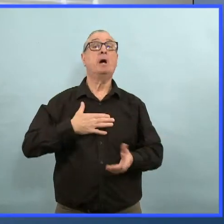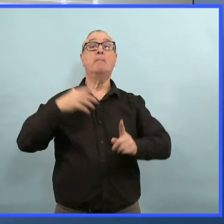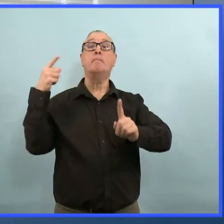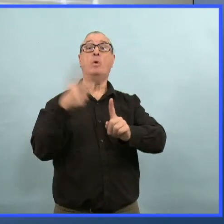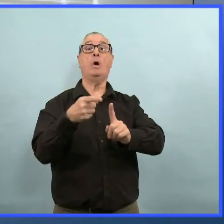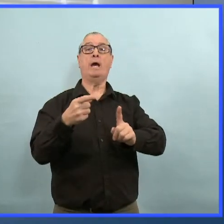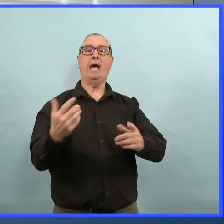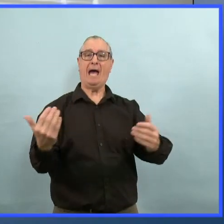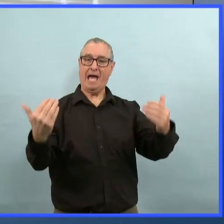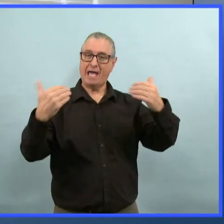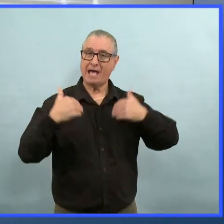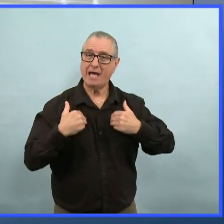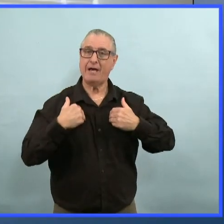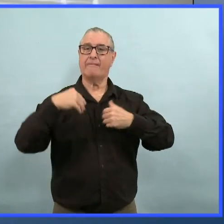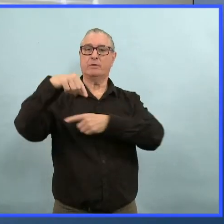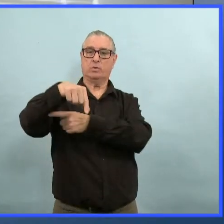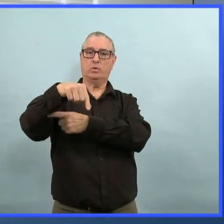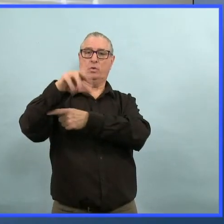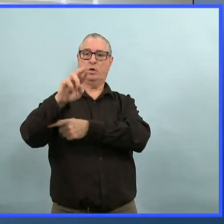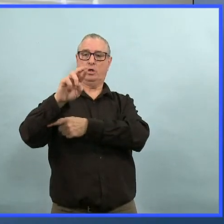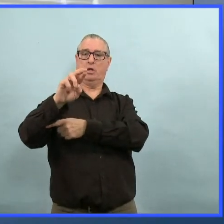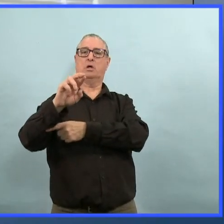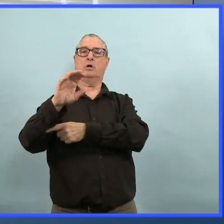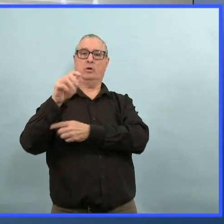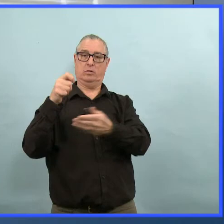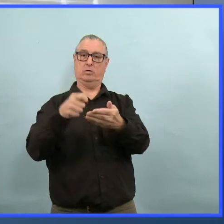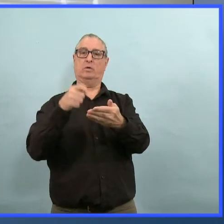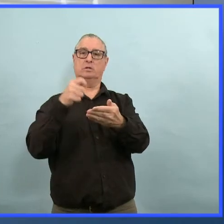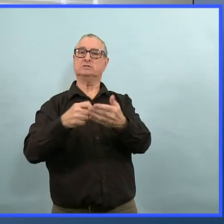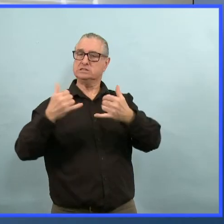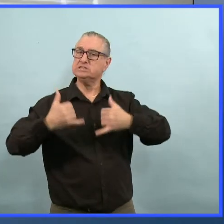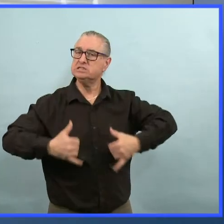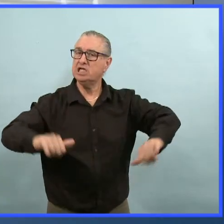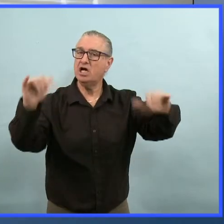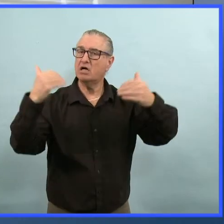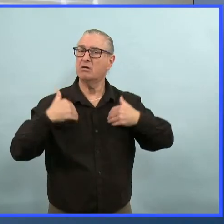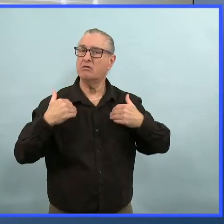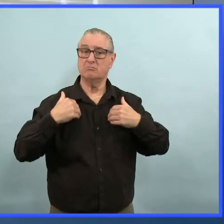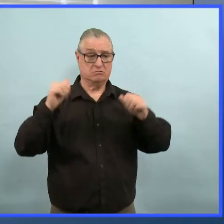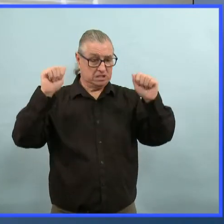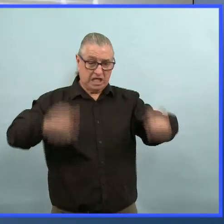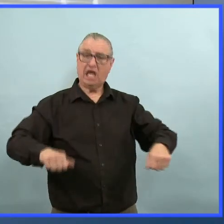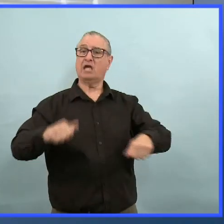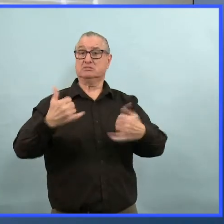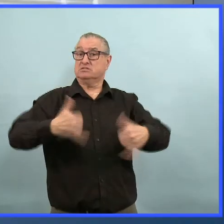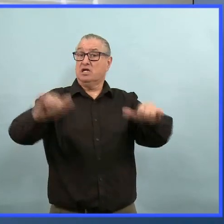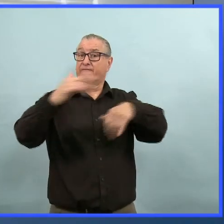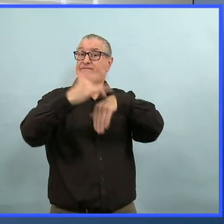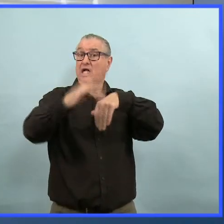going to be uh available uh should any business uh want to still utilize that